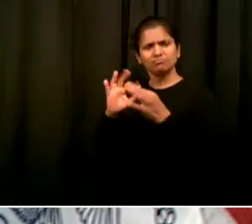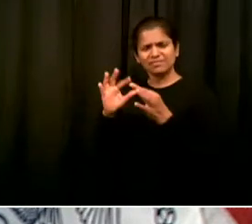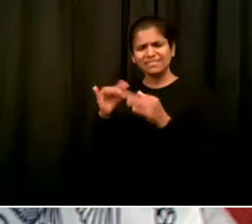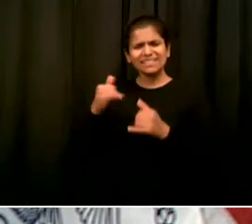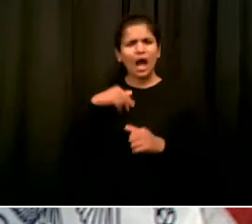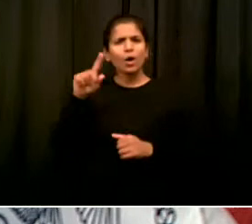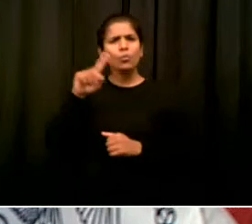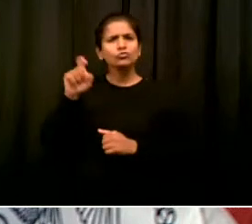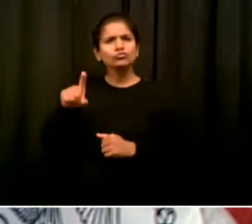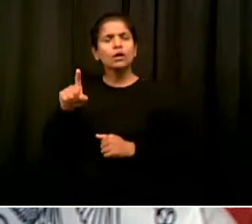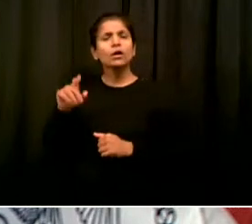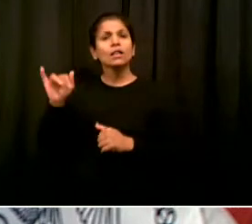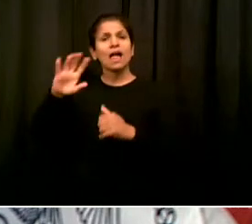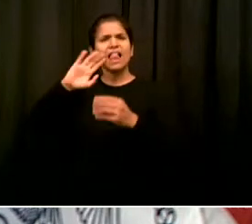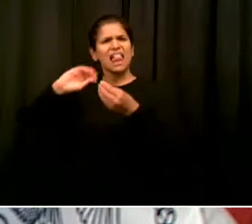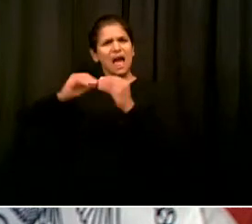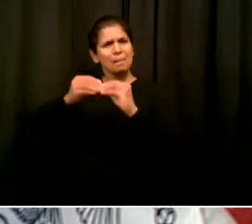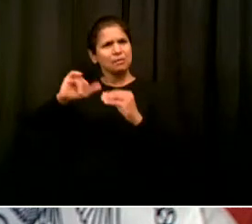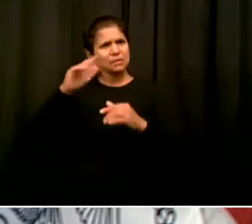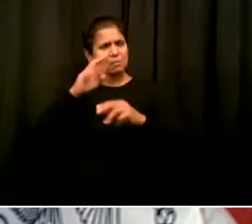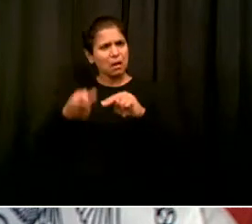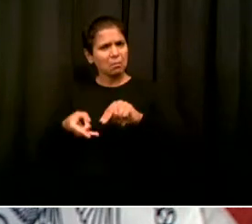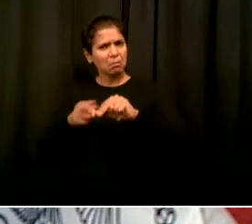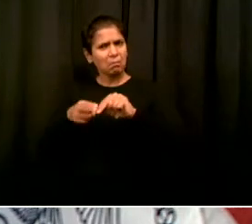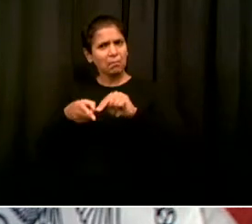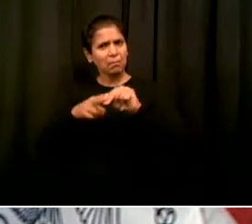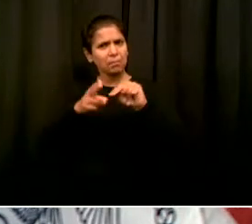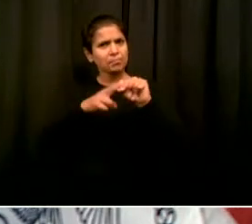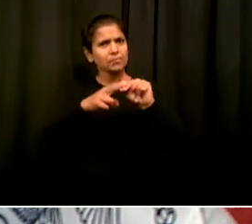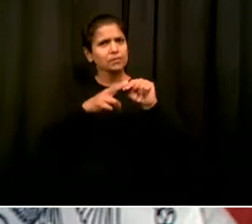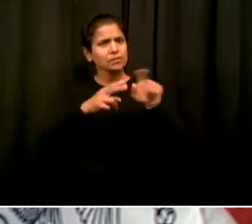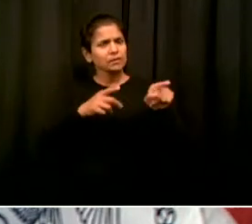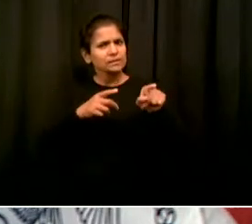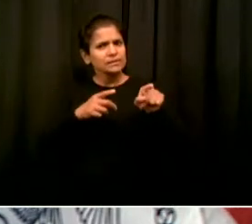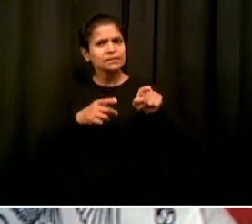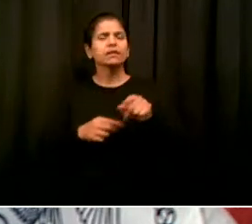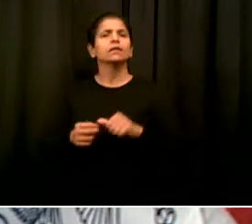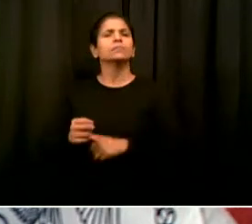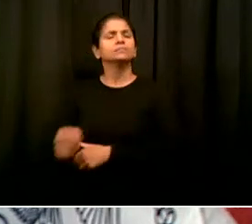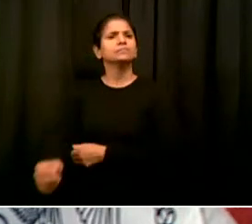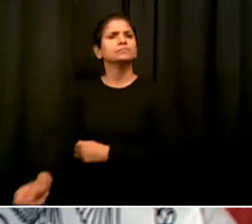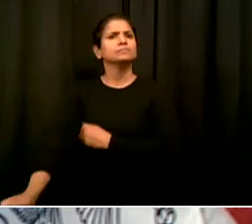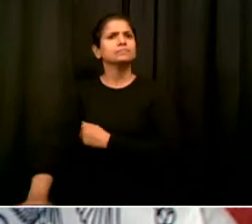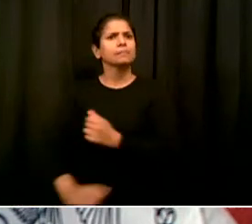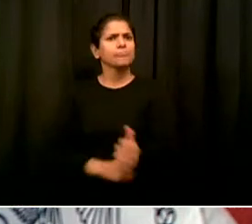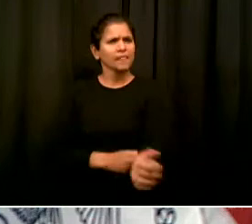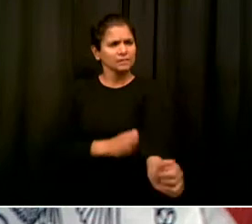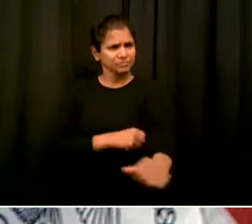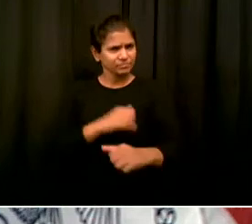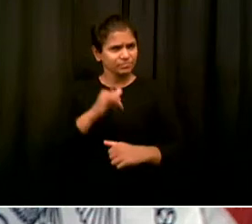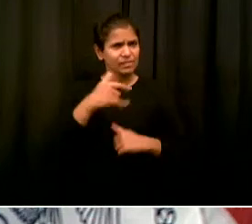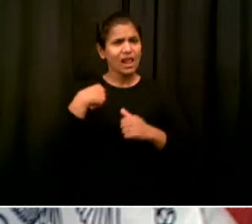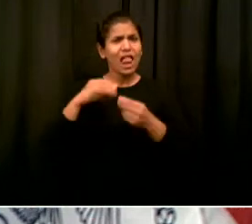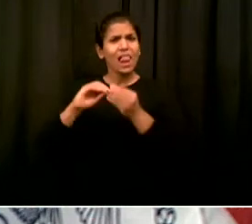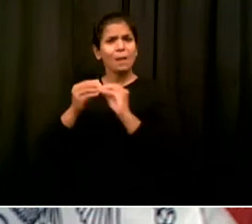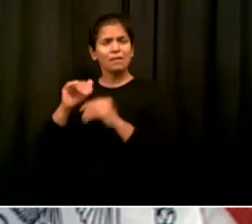WERE ASKED ABOUT THIS YESTERDAY BUT THE NUMBERS AREREEG BININ.